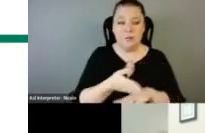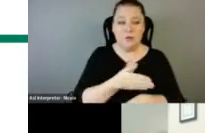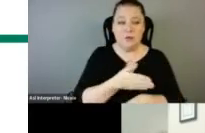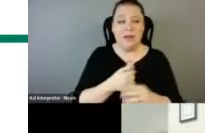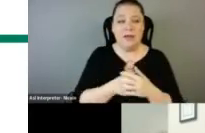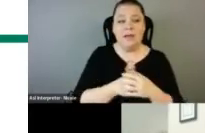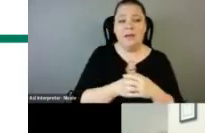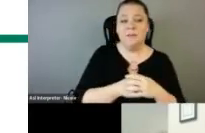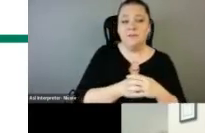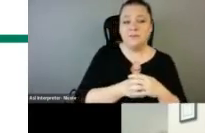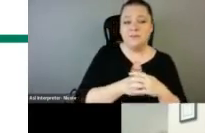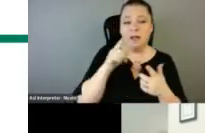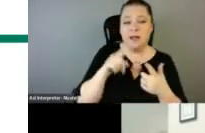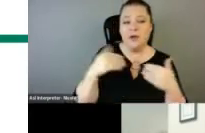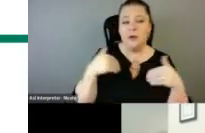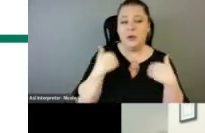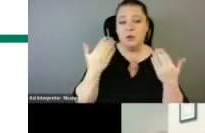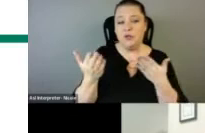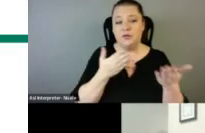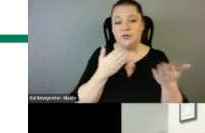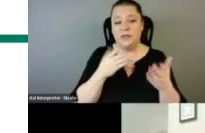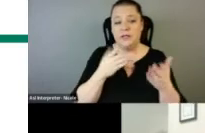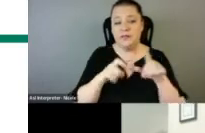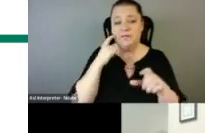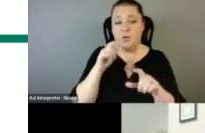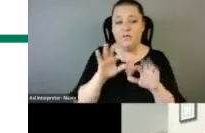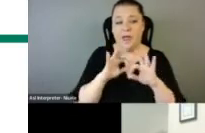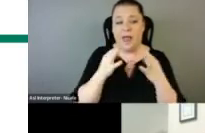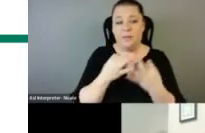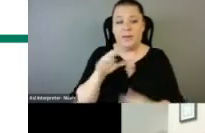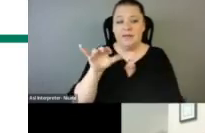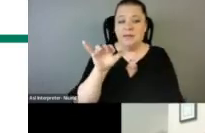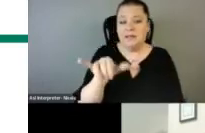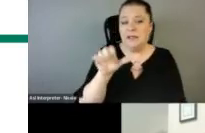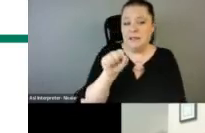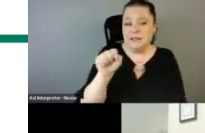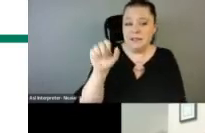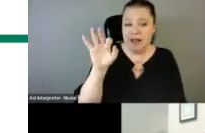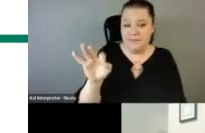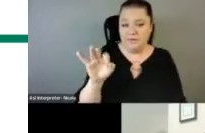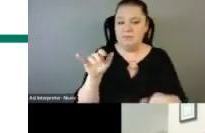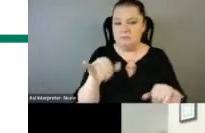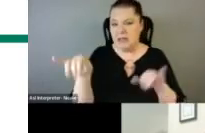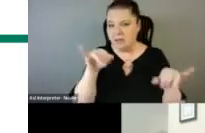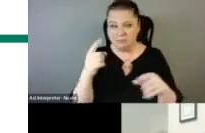Youth Services survey for families, the USF their standardized surveys that get